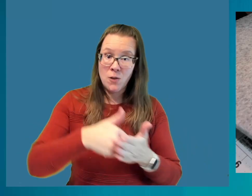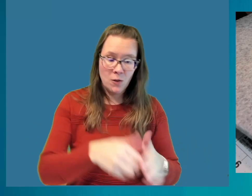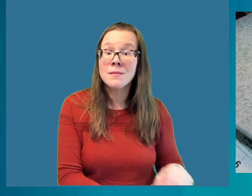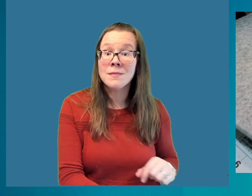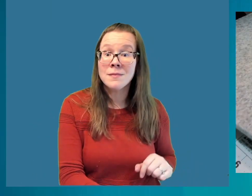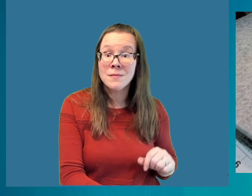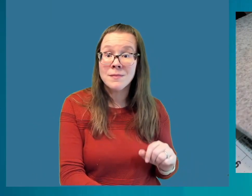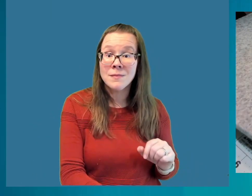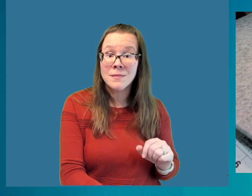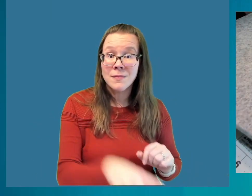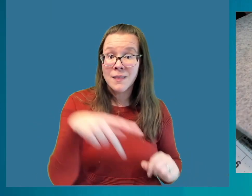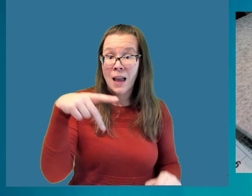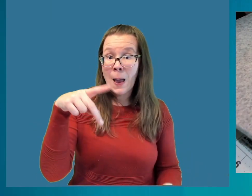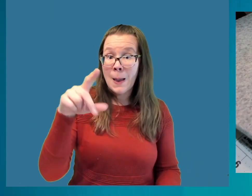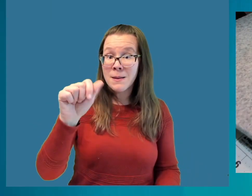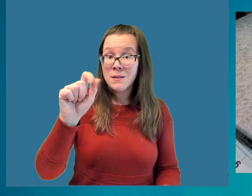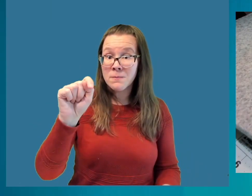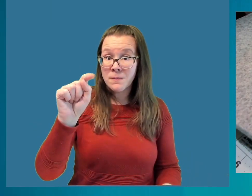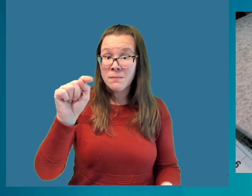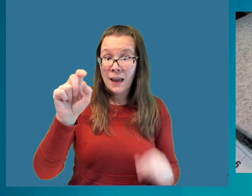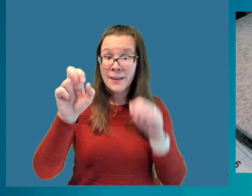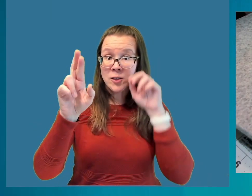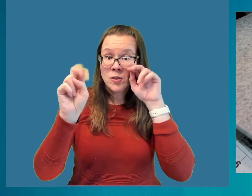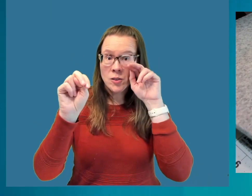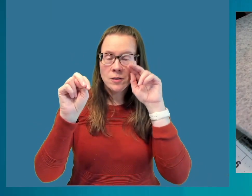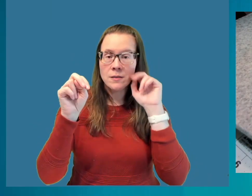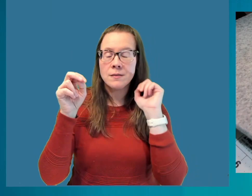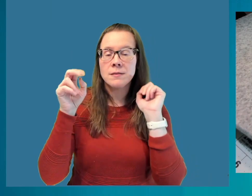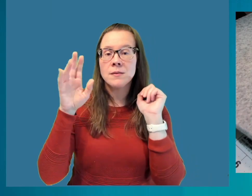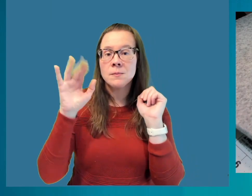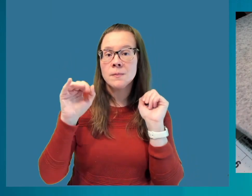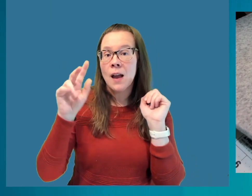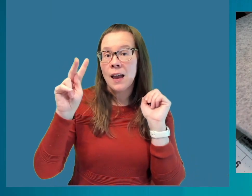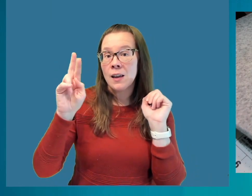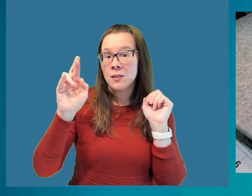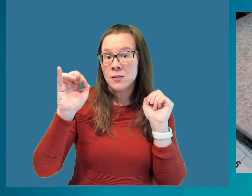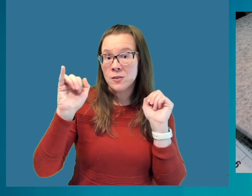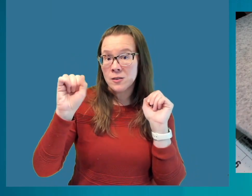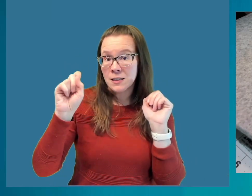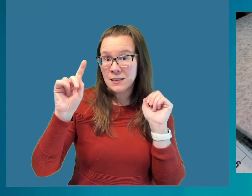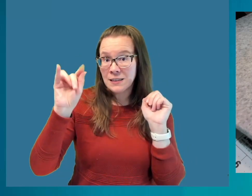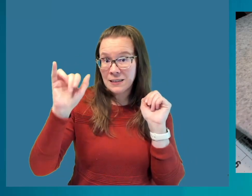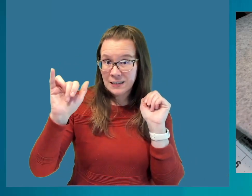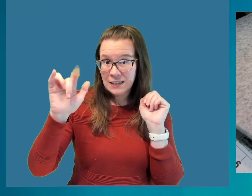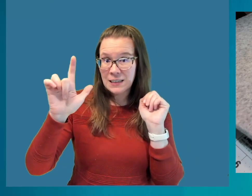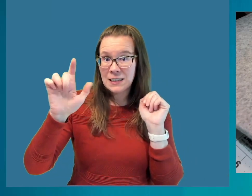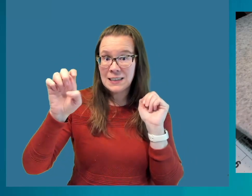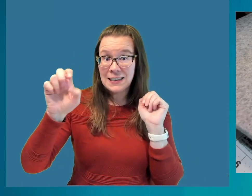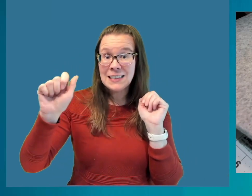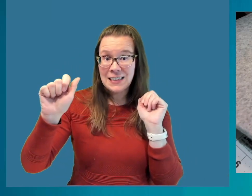6x6 inch card that I made, um, that was actually foundation paper pieced using a